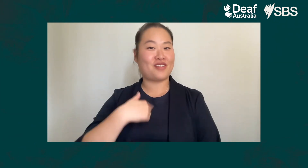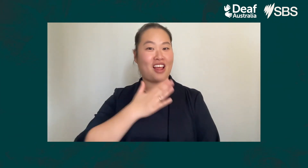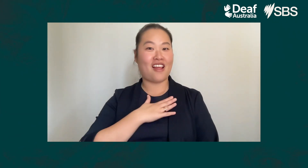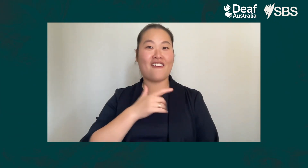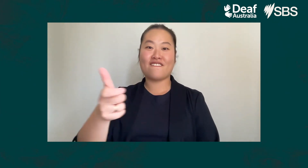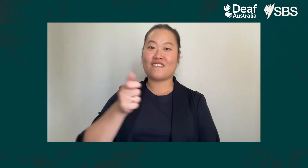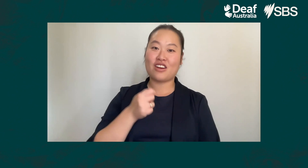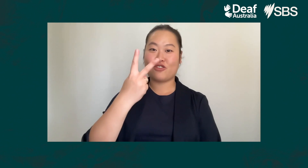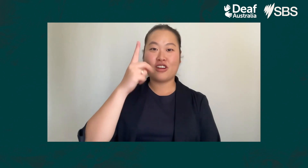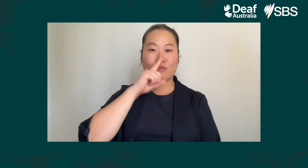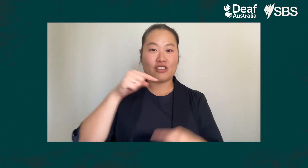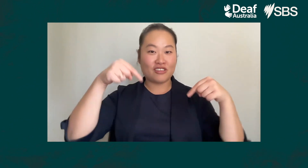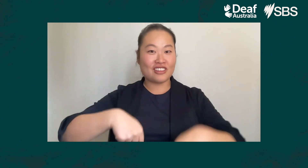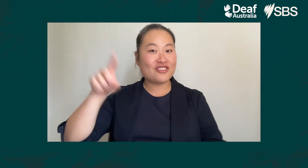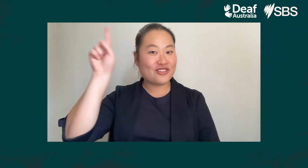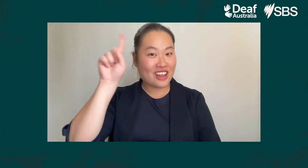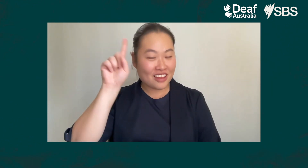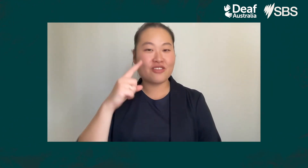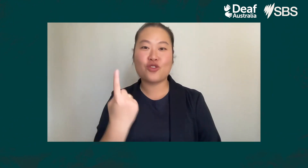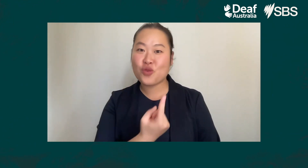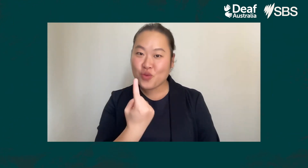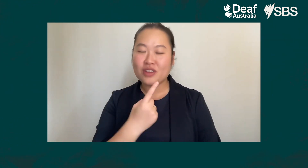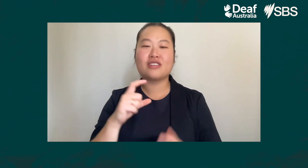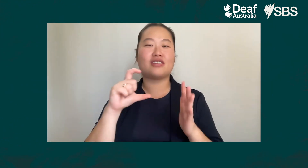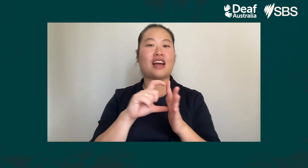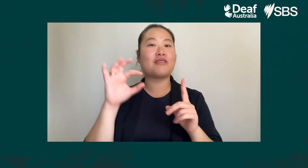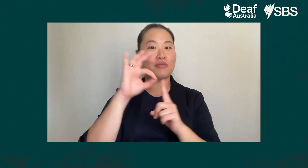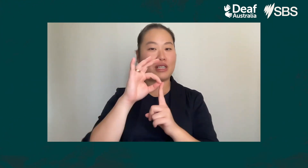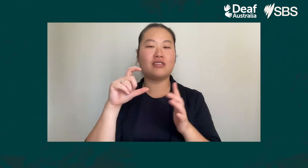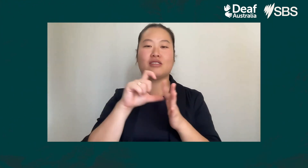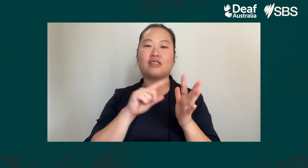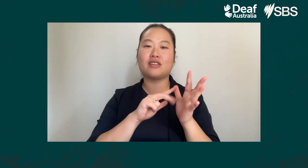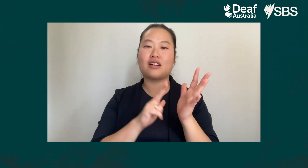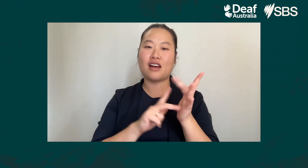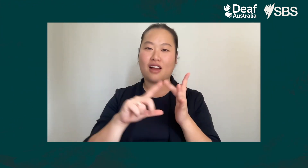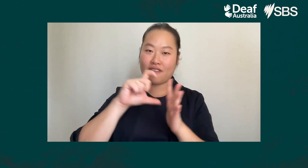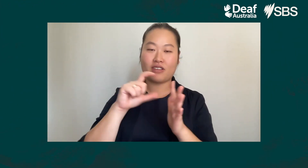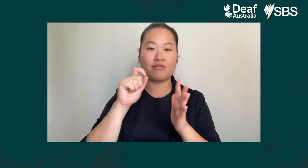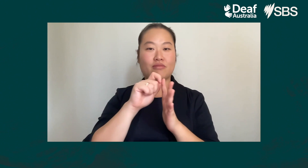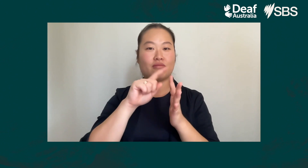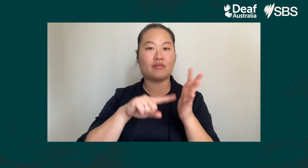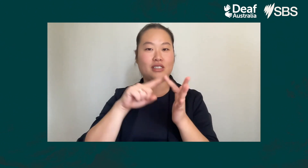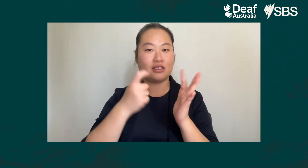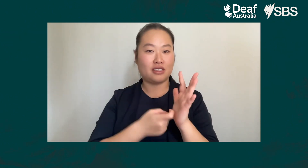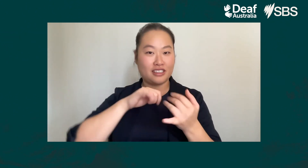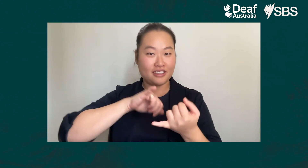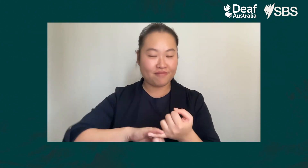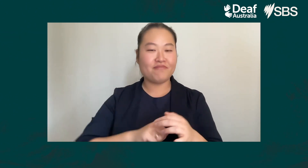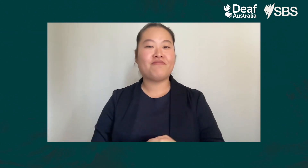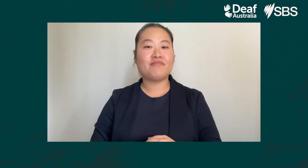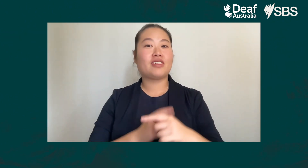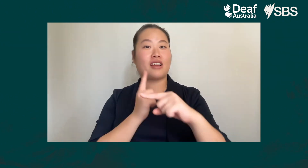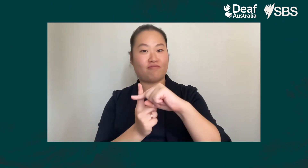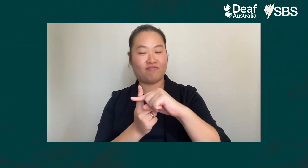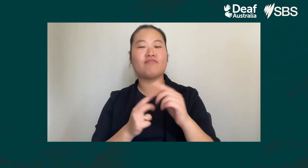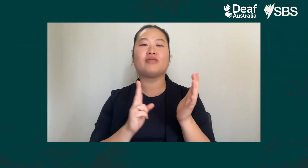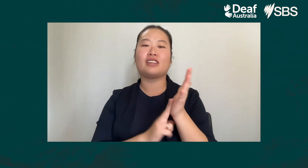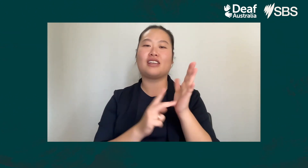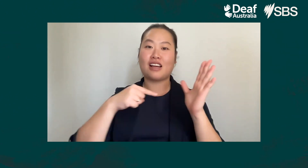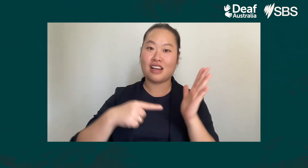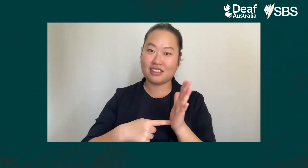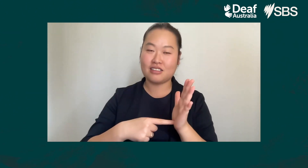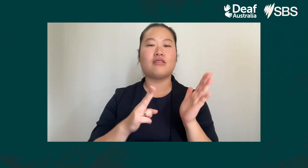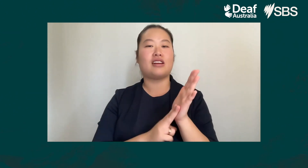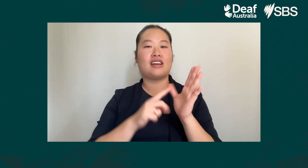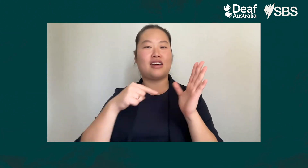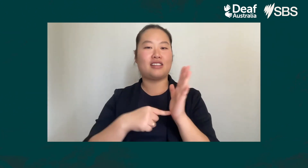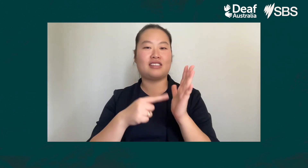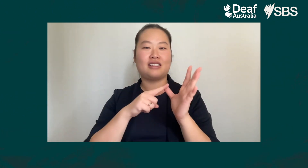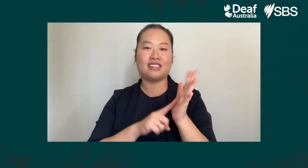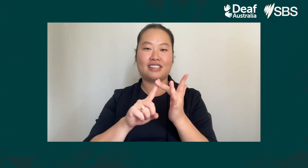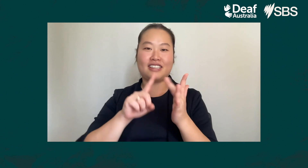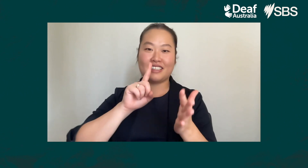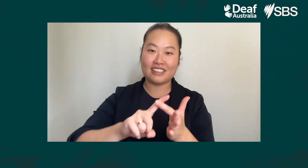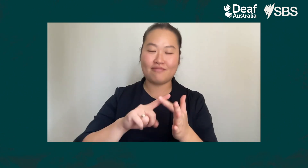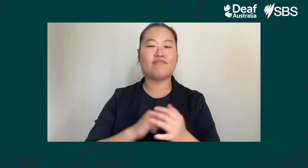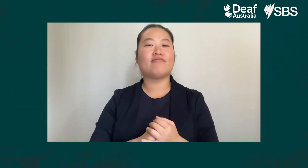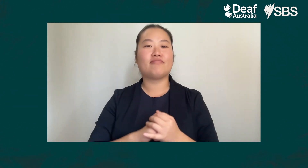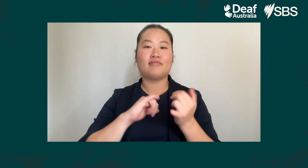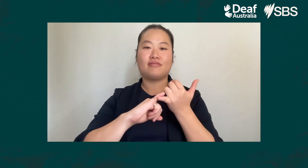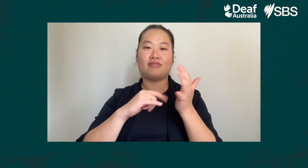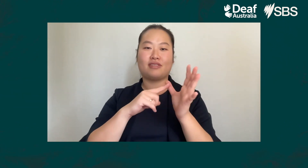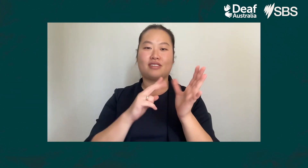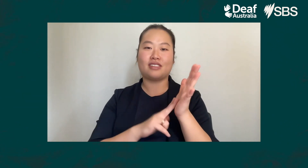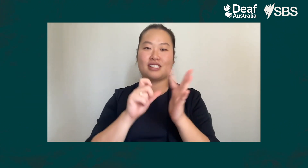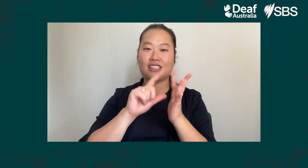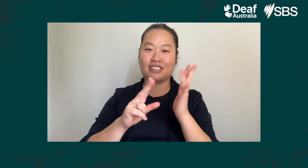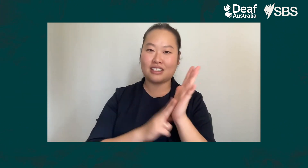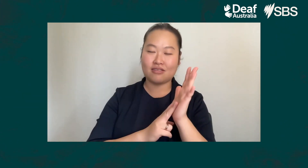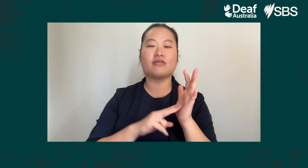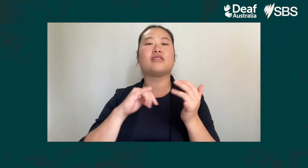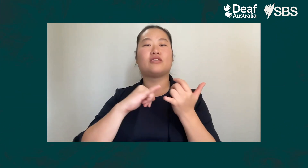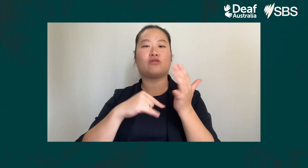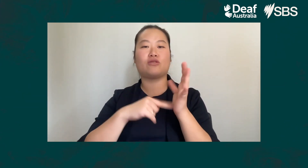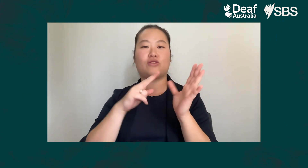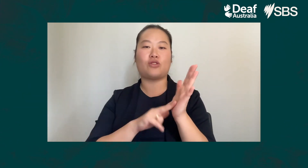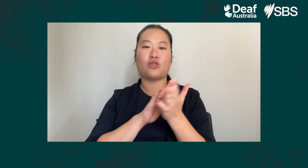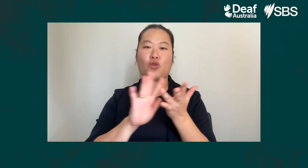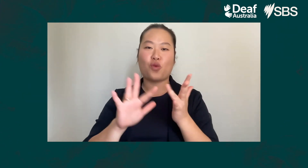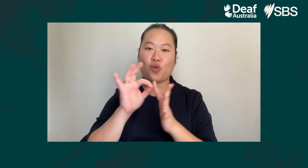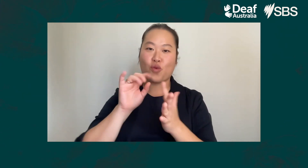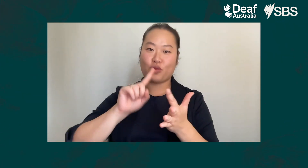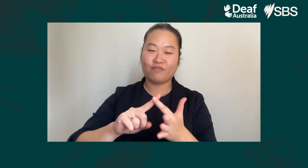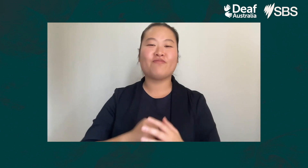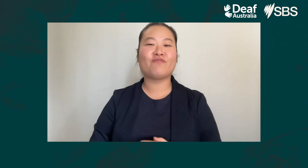I would like to invite two guests here today. It will be David Peters and Natalie Sandon-Stanhope